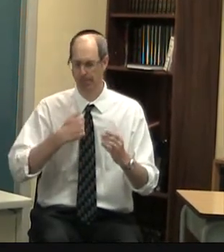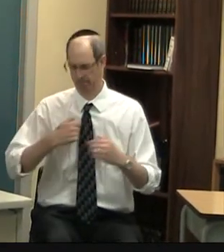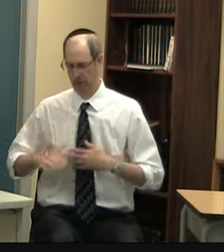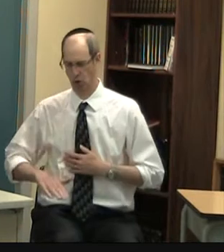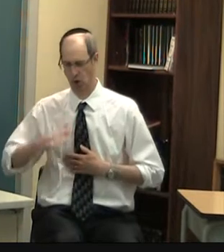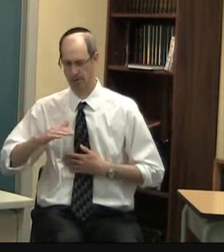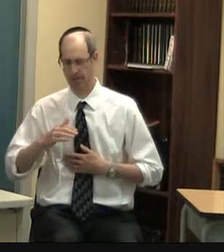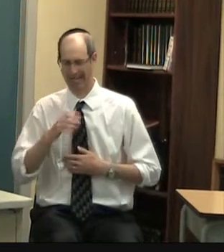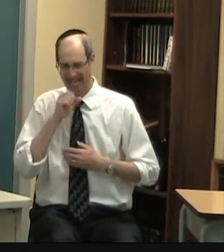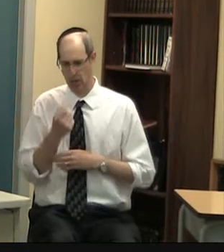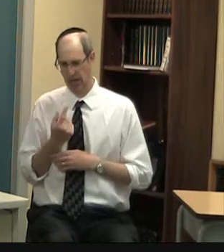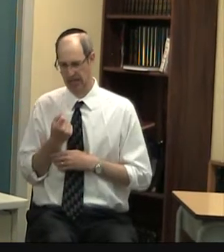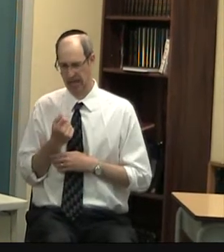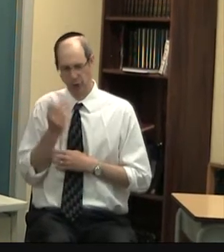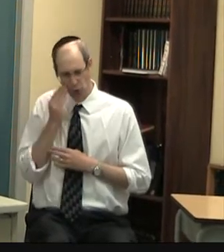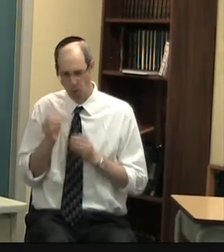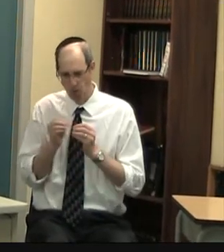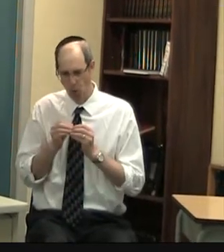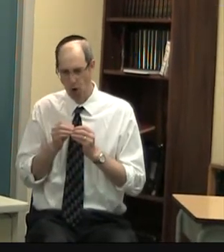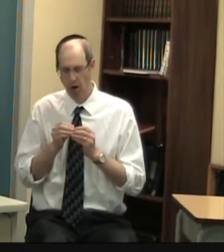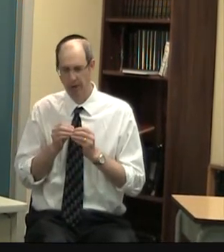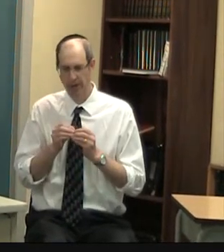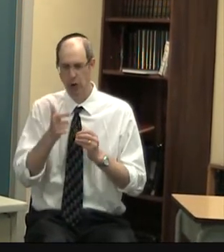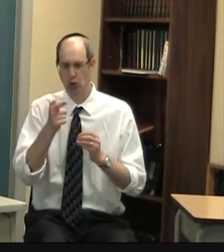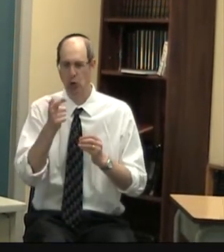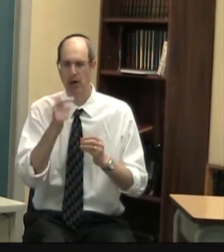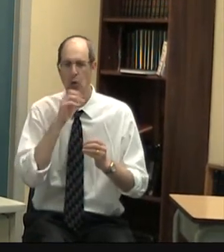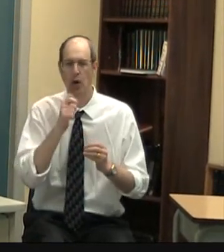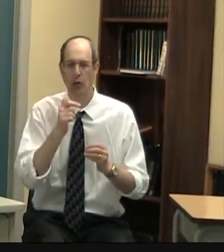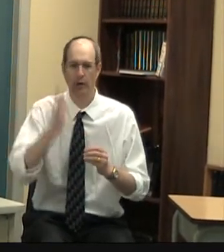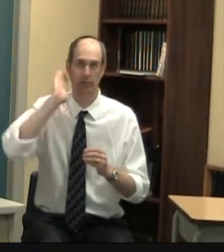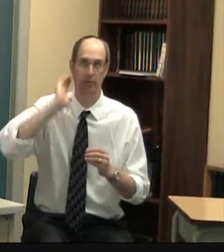11-year olds know more now than 21 year olds did when i was growing up but i see it gives my tool